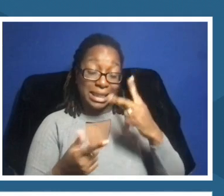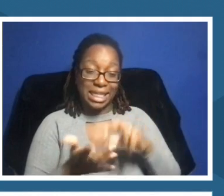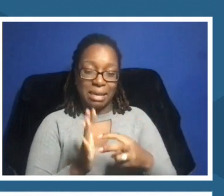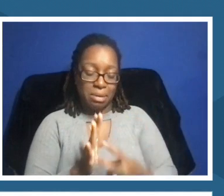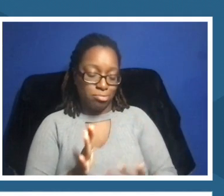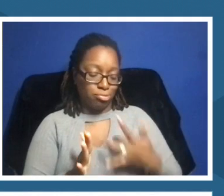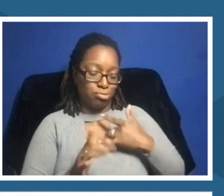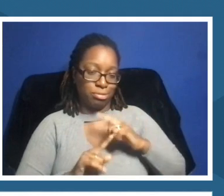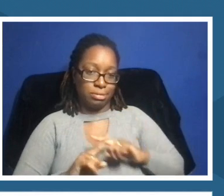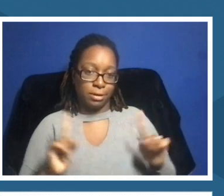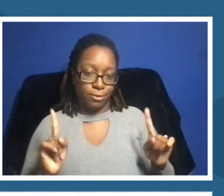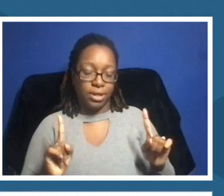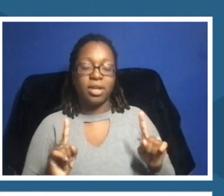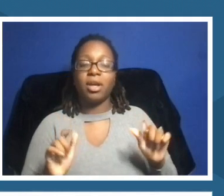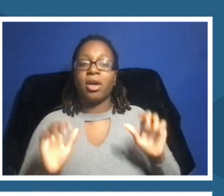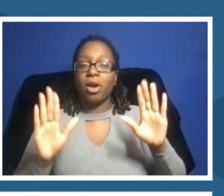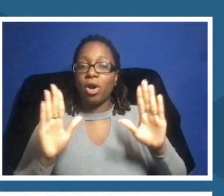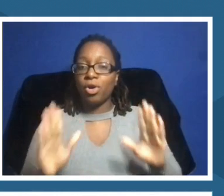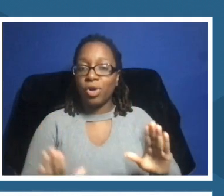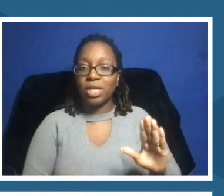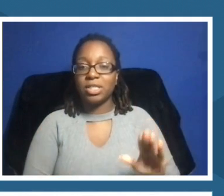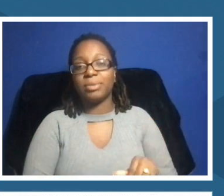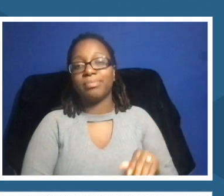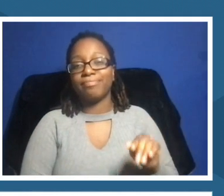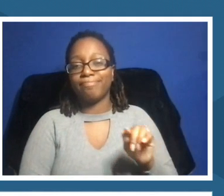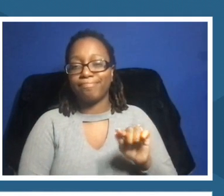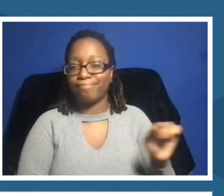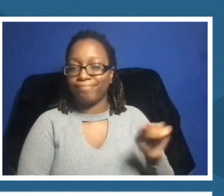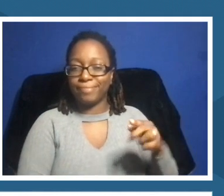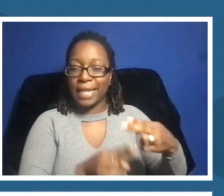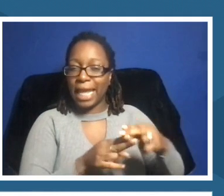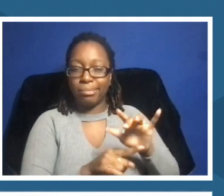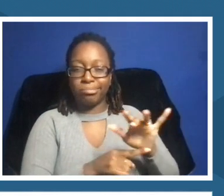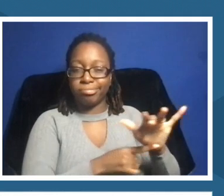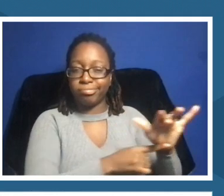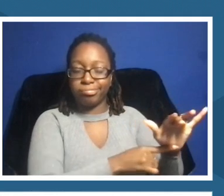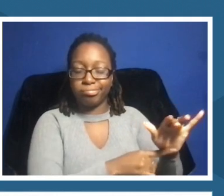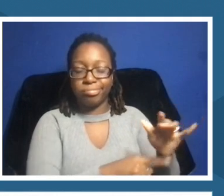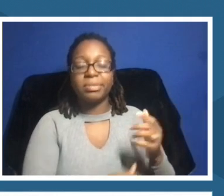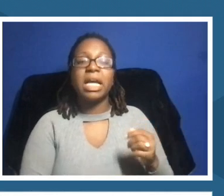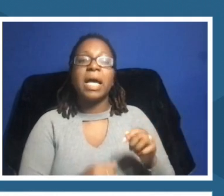asian american activist yuri kochiyama